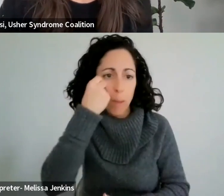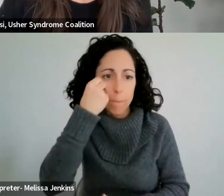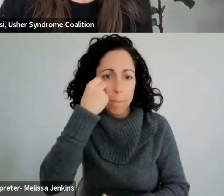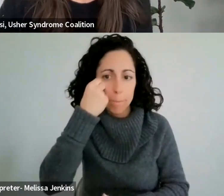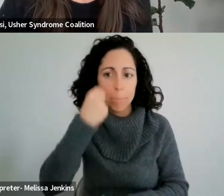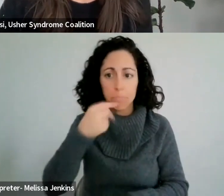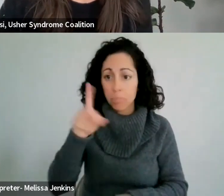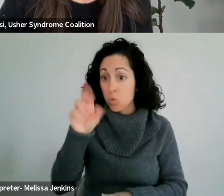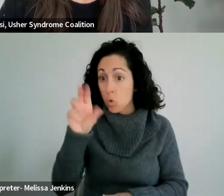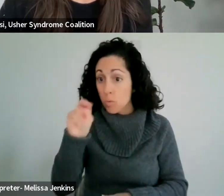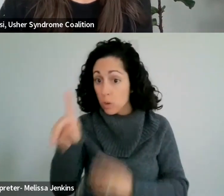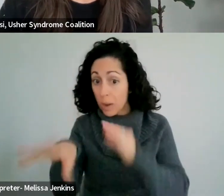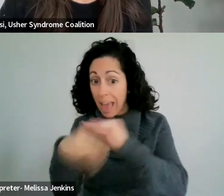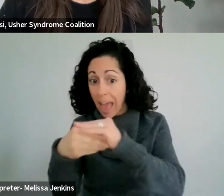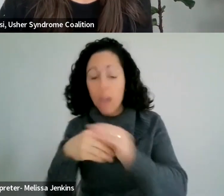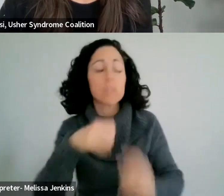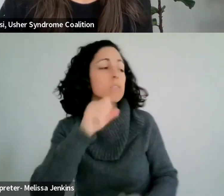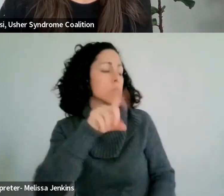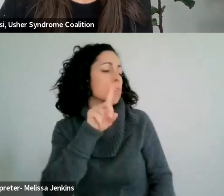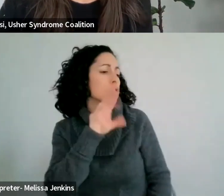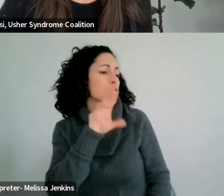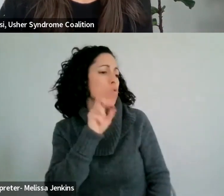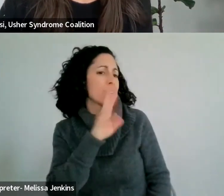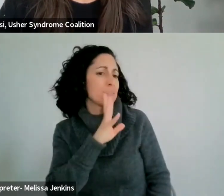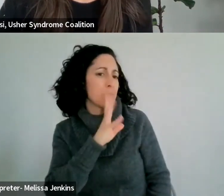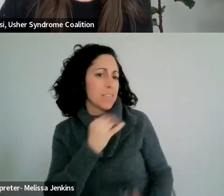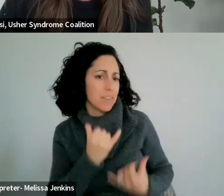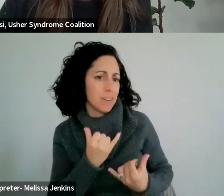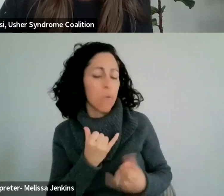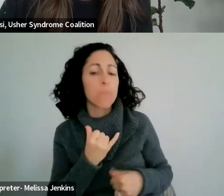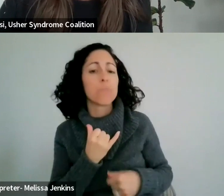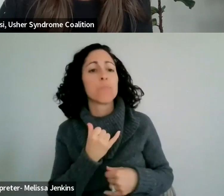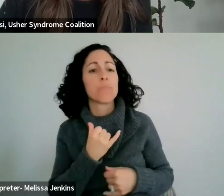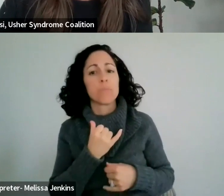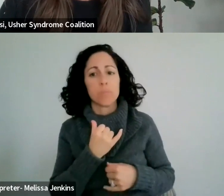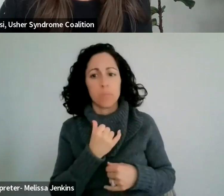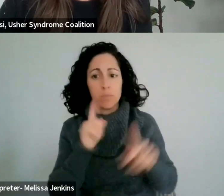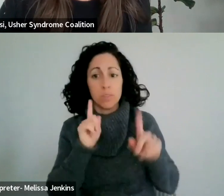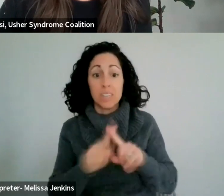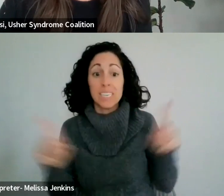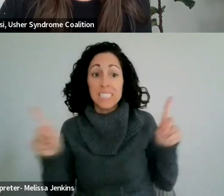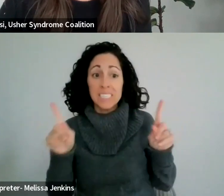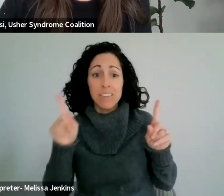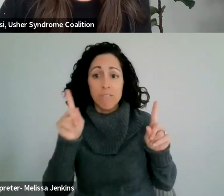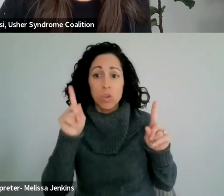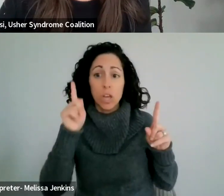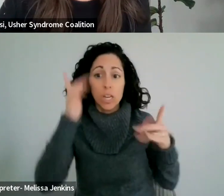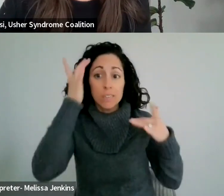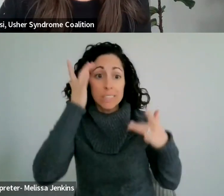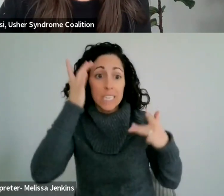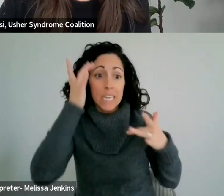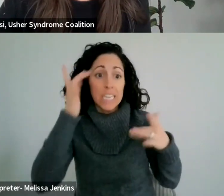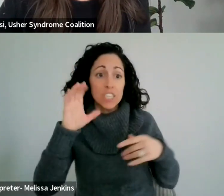Doreen speaking just to say that in other conditions, the frequency of injection,